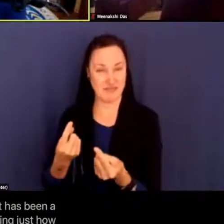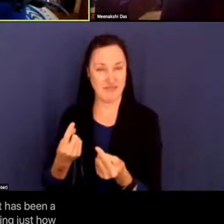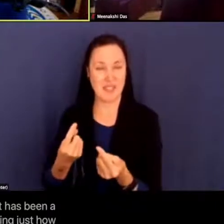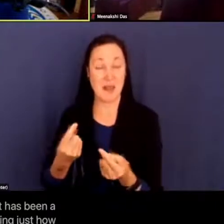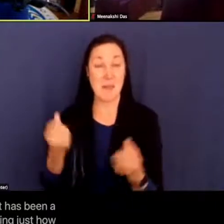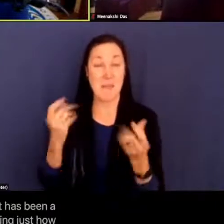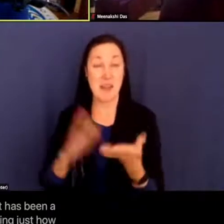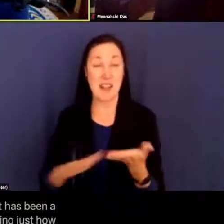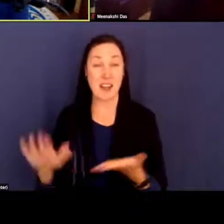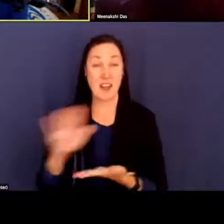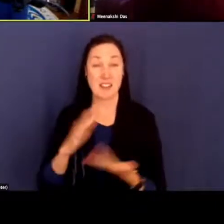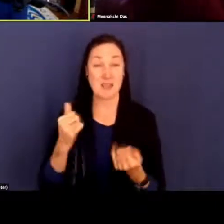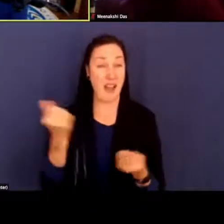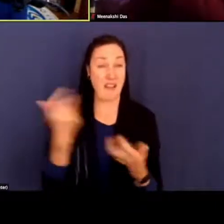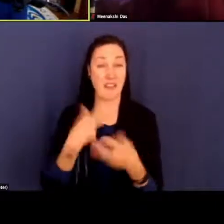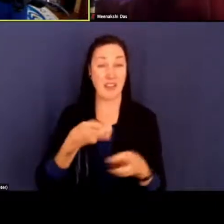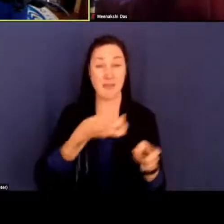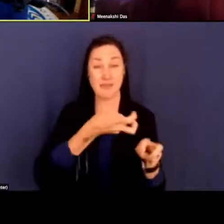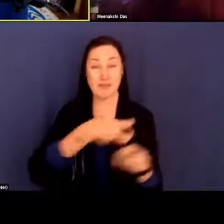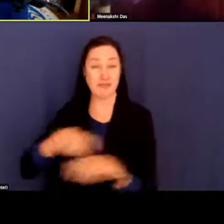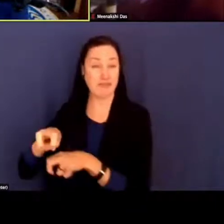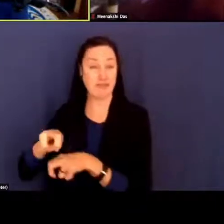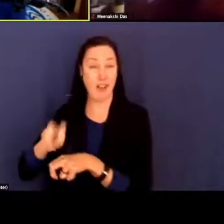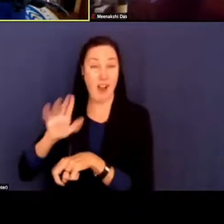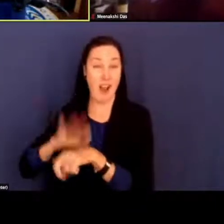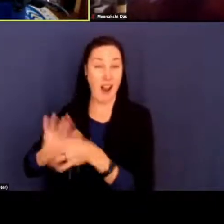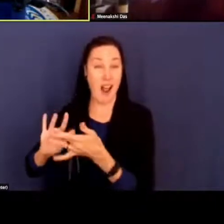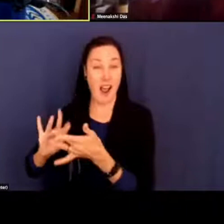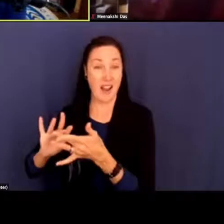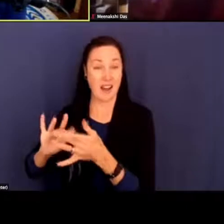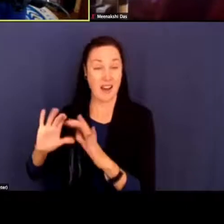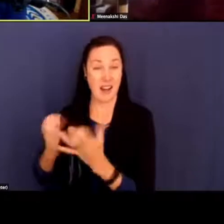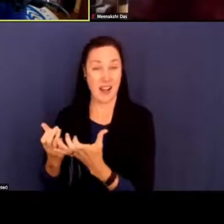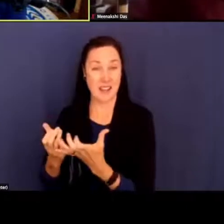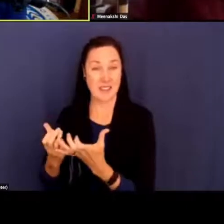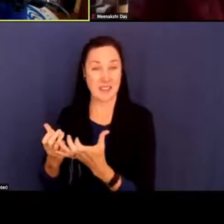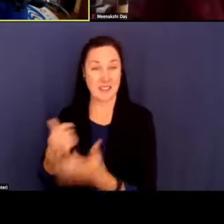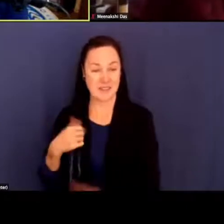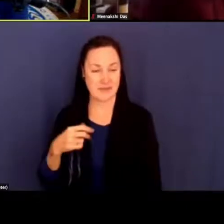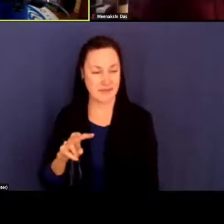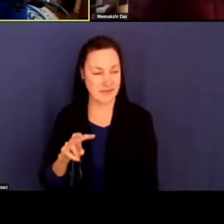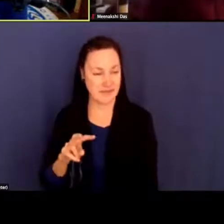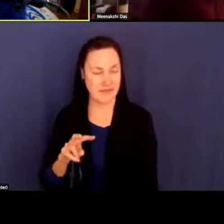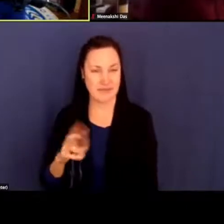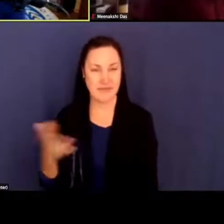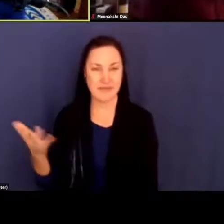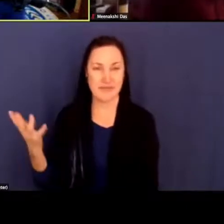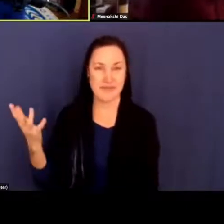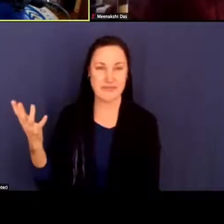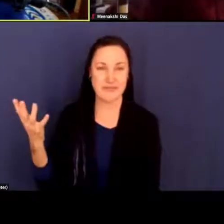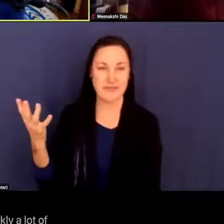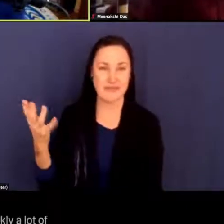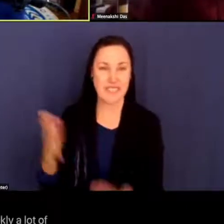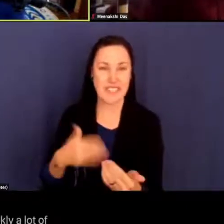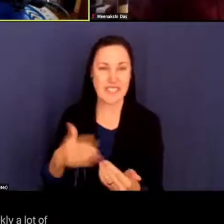gone to completely virtual or workplaces offering complete telework at what not